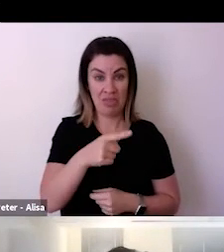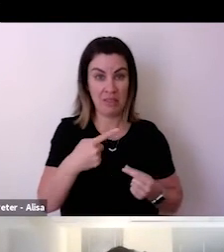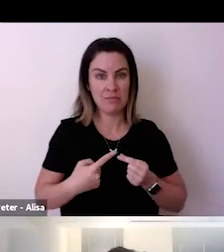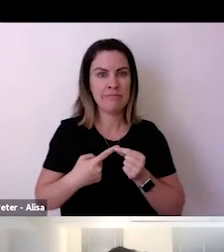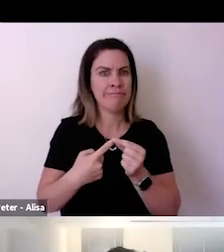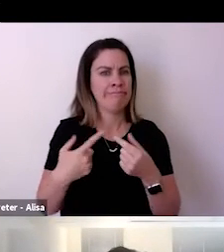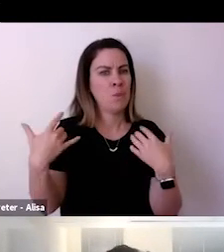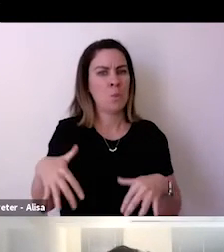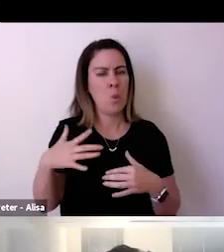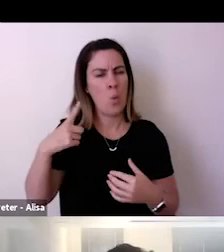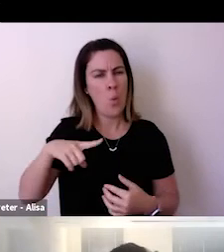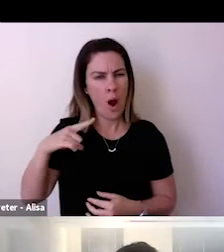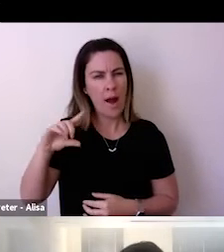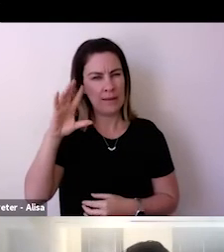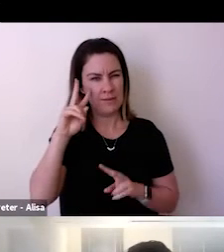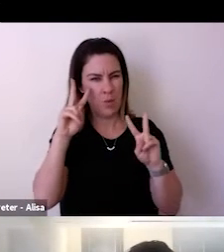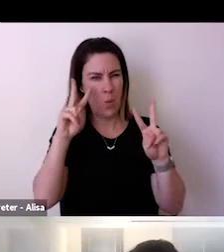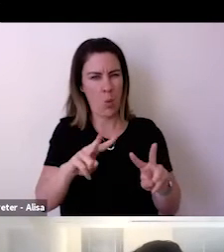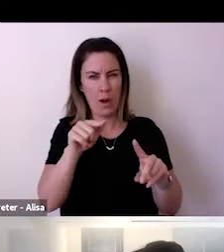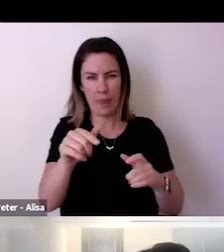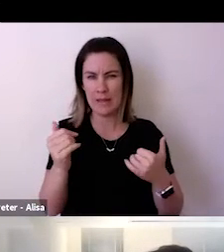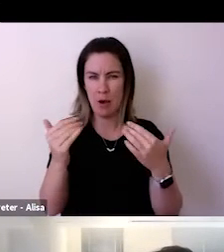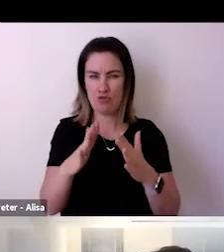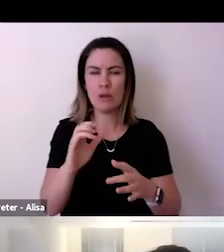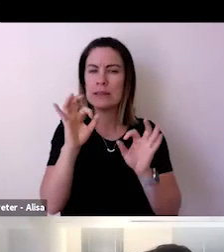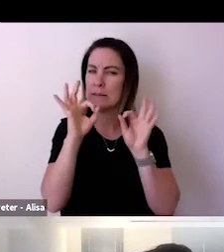this approach in the curriculum in the final year particularly.